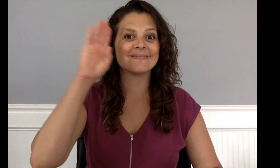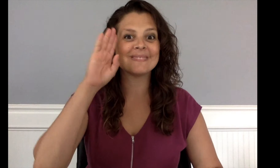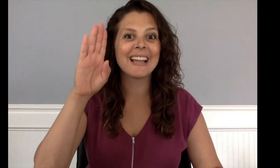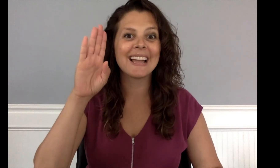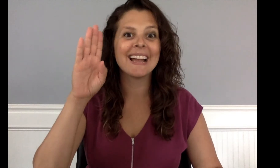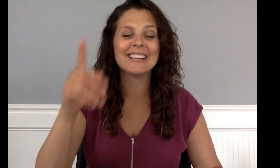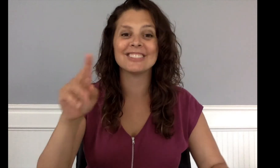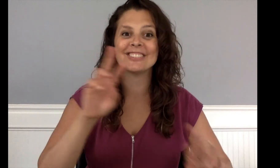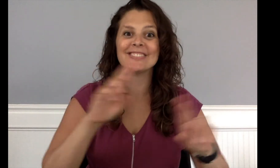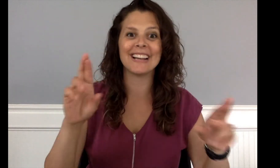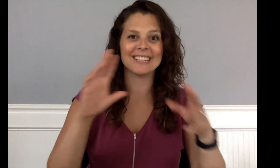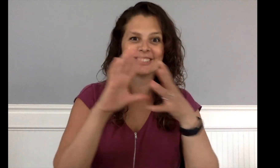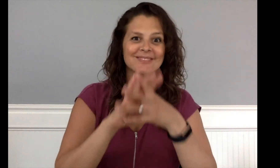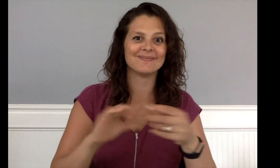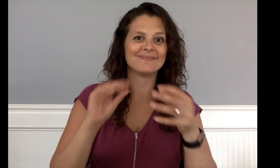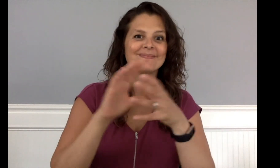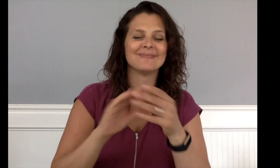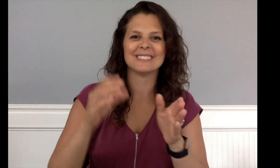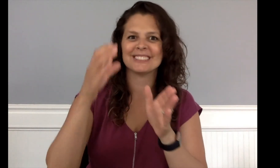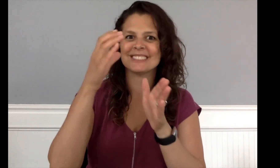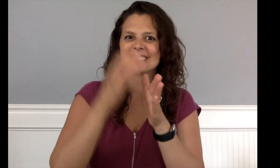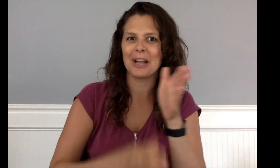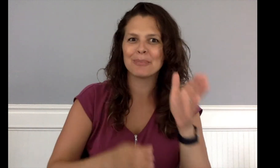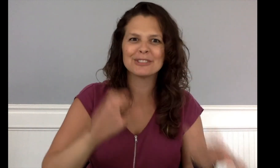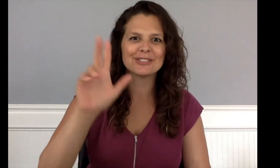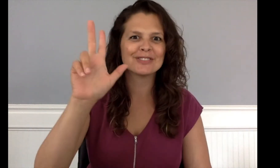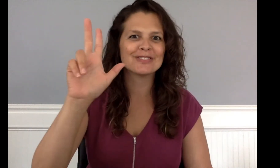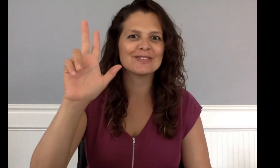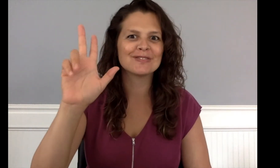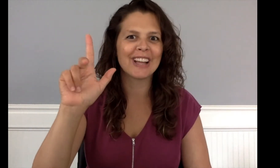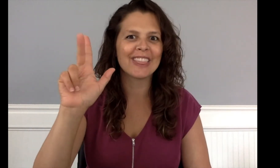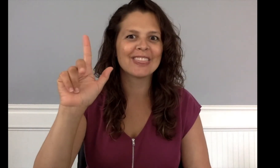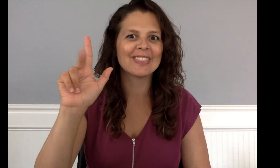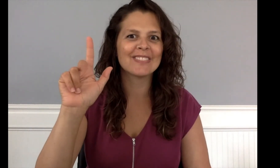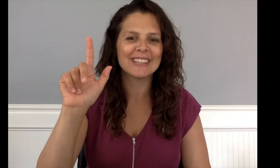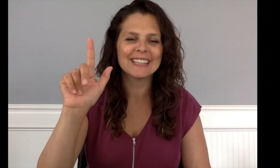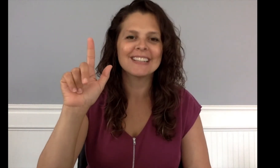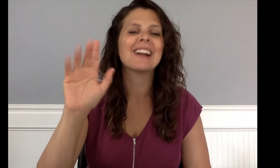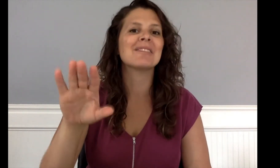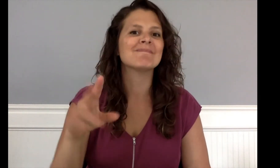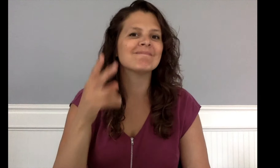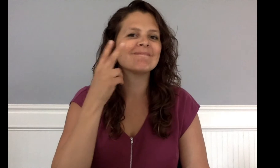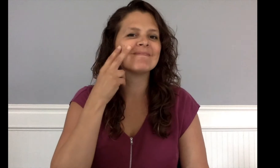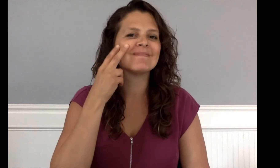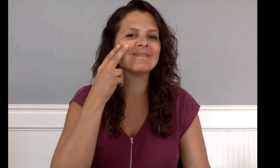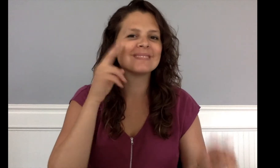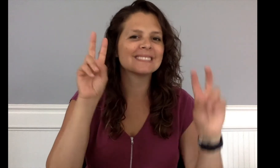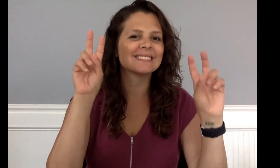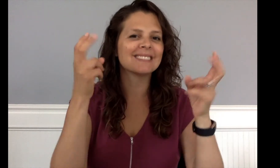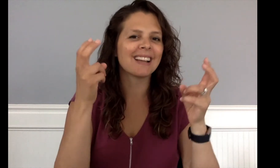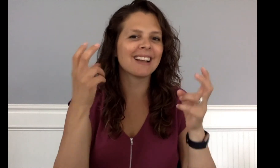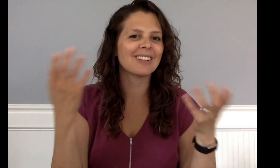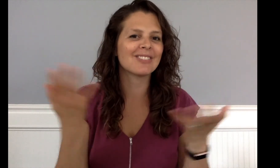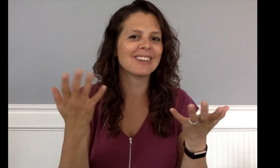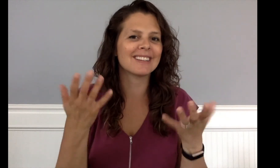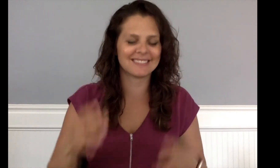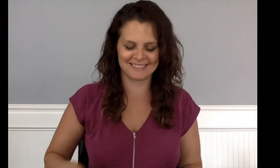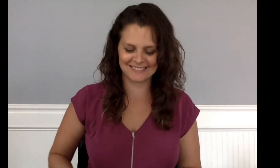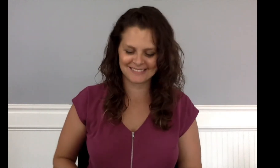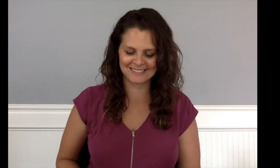Are you ready for chapter 23? Let's look at the title.